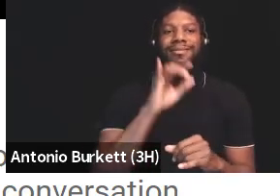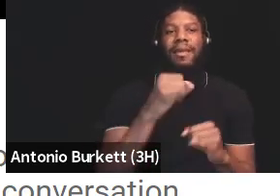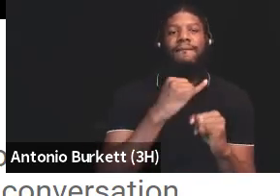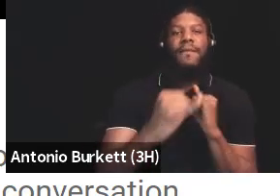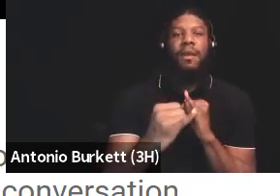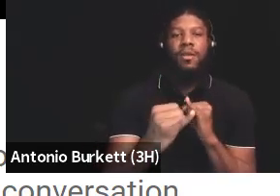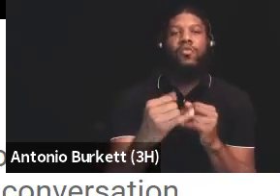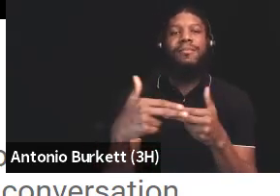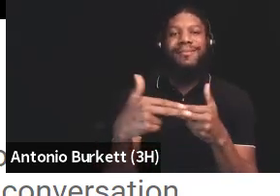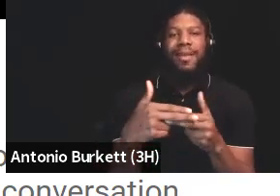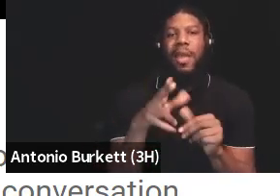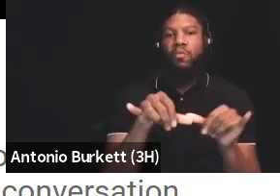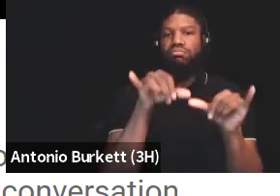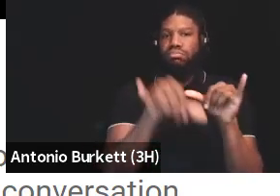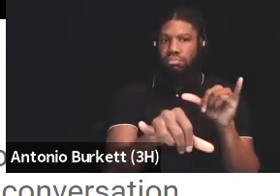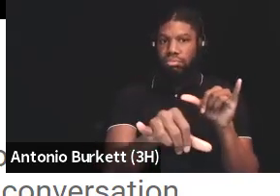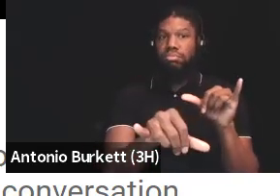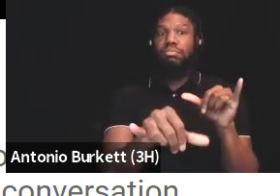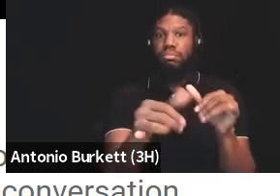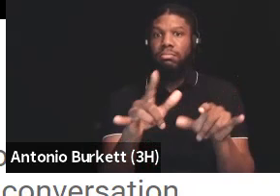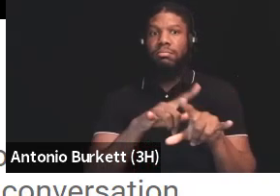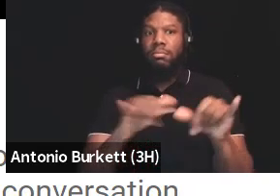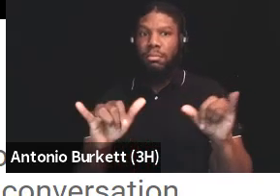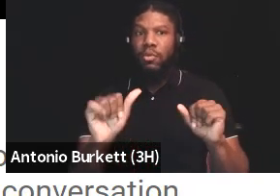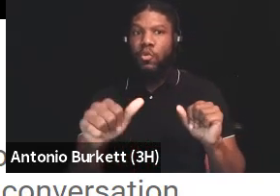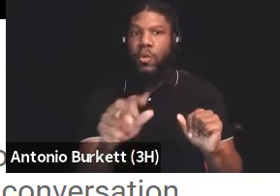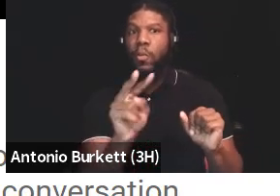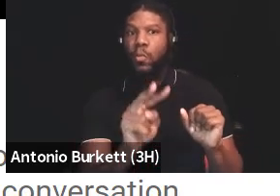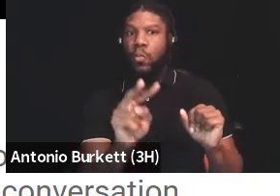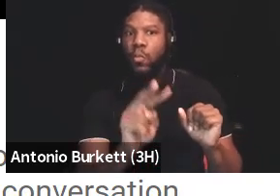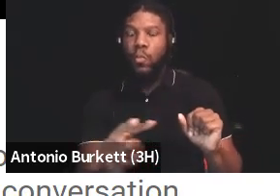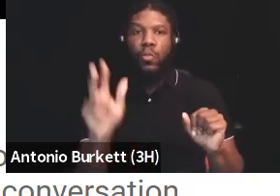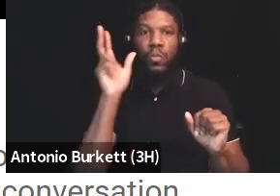so you can also, as the audience, feel free to continue to let us know what question you'd